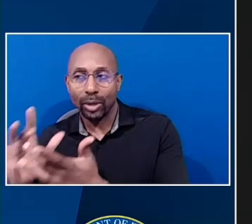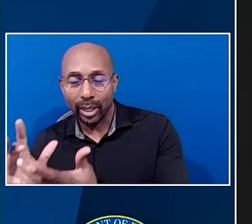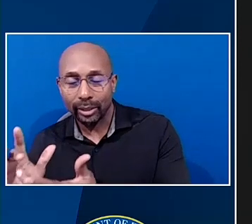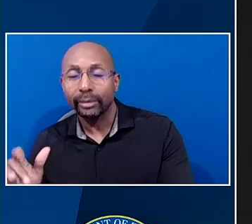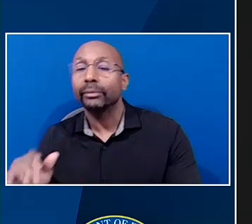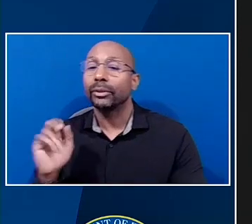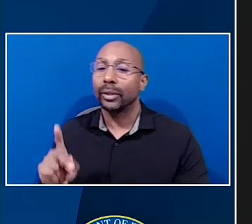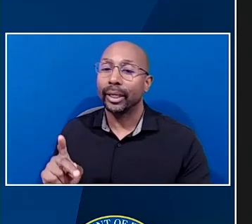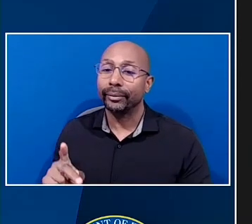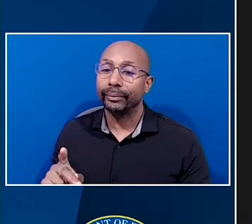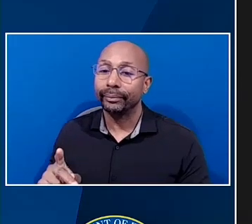thumbs down for that.